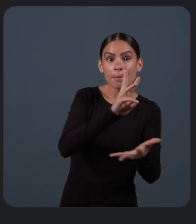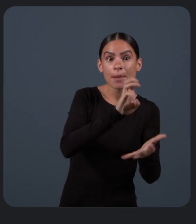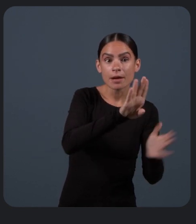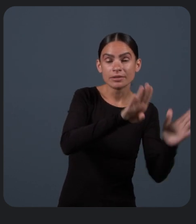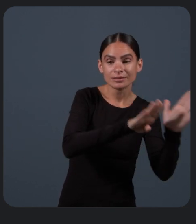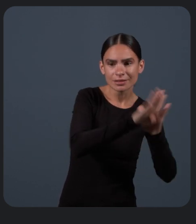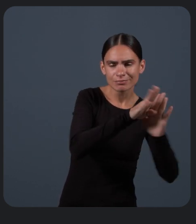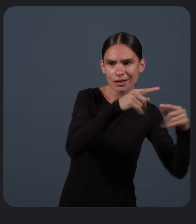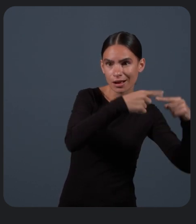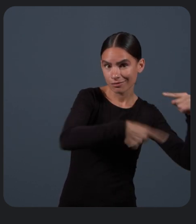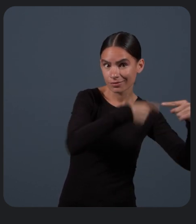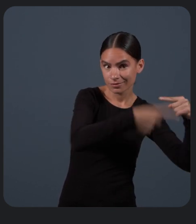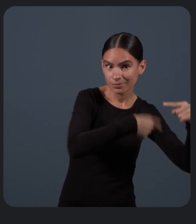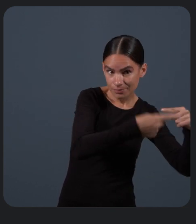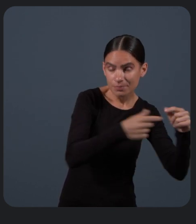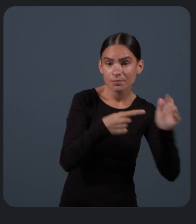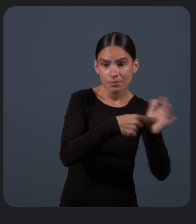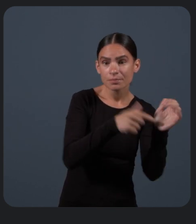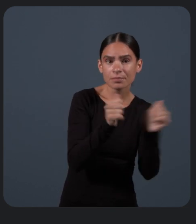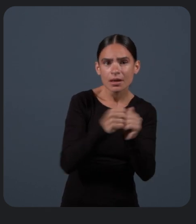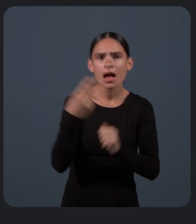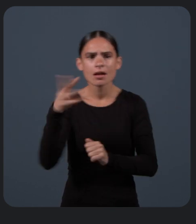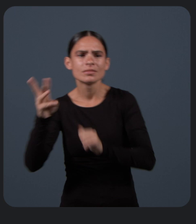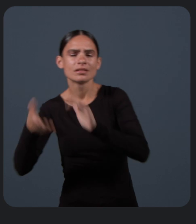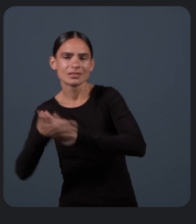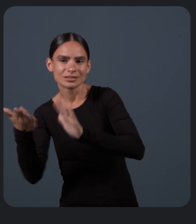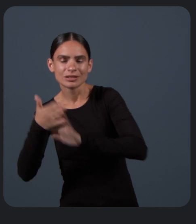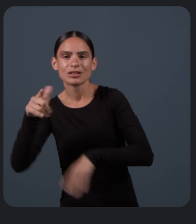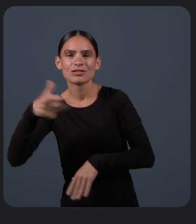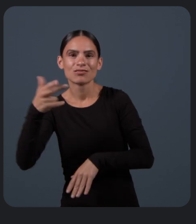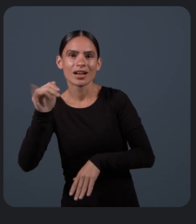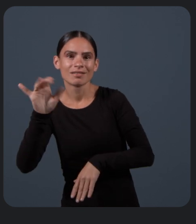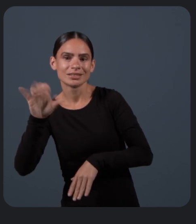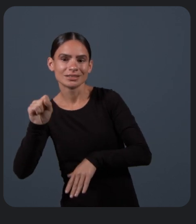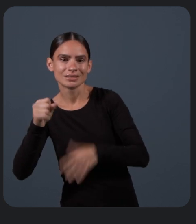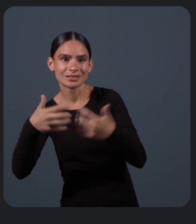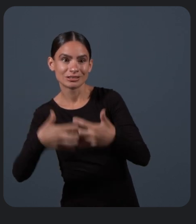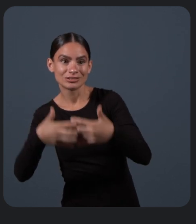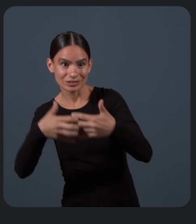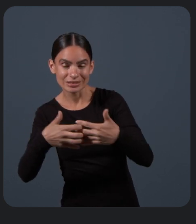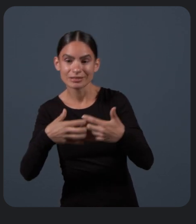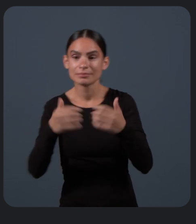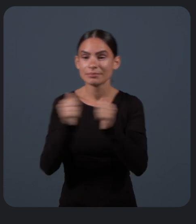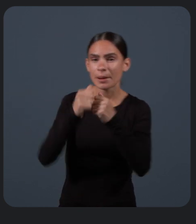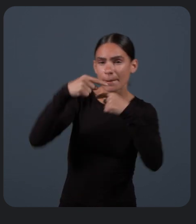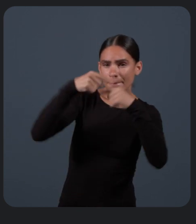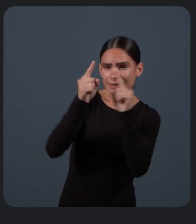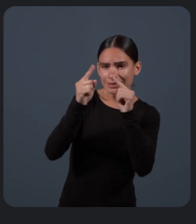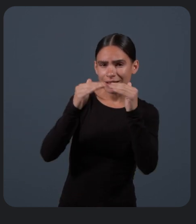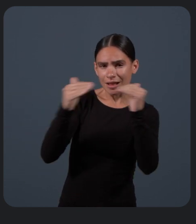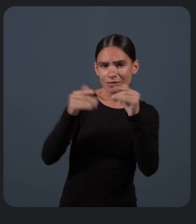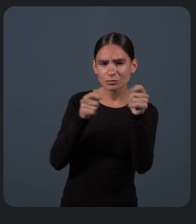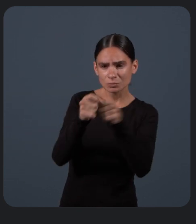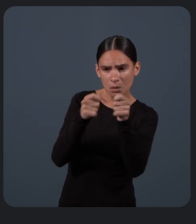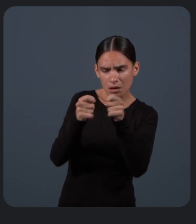with a hardware-accelerated graphics engine and pixel-level control that were previously only the preserve of games.